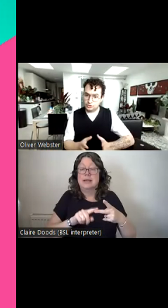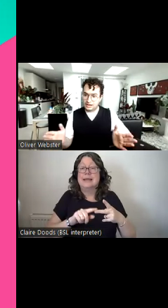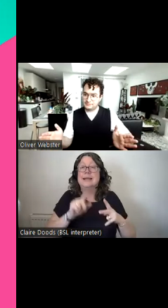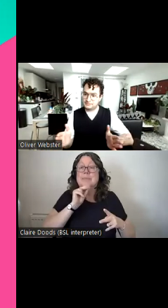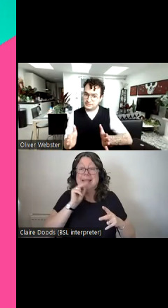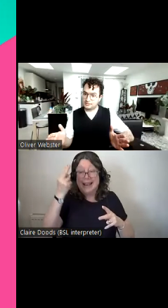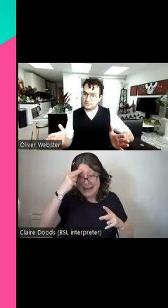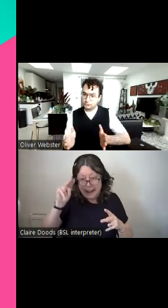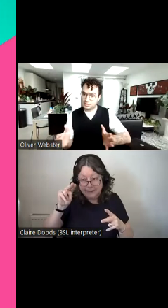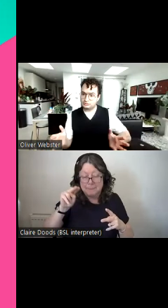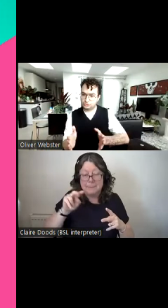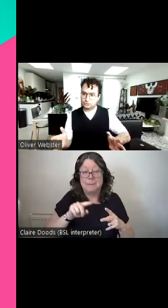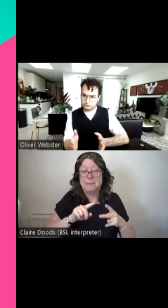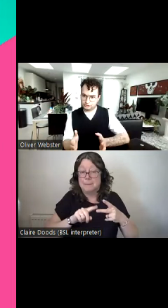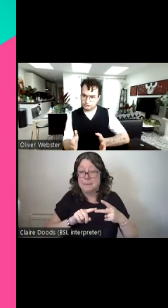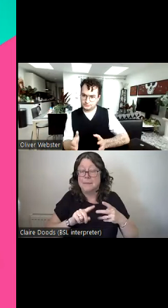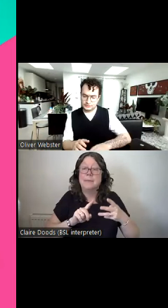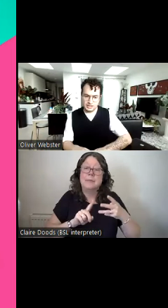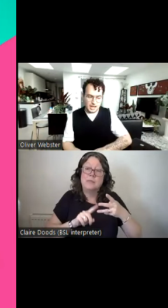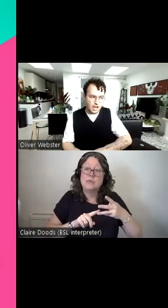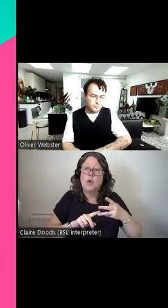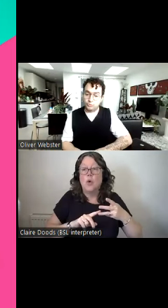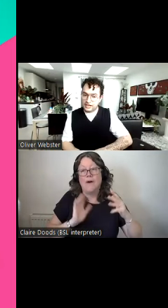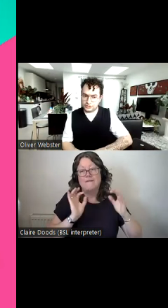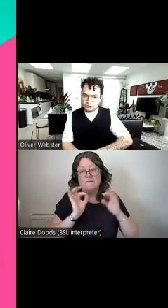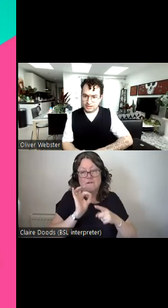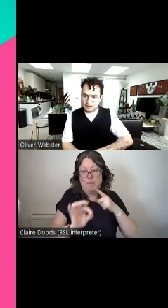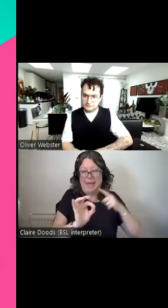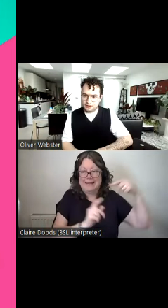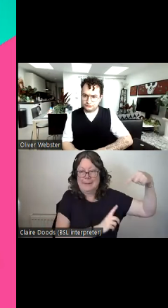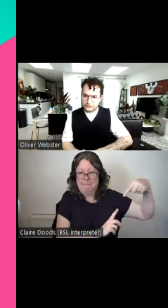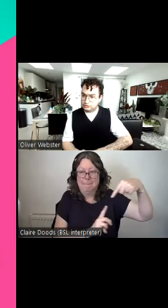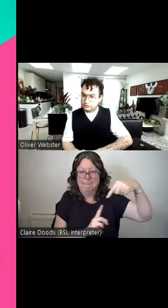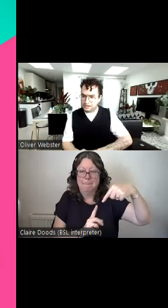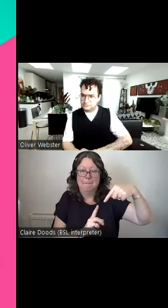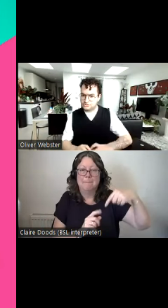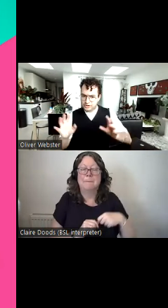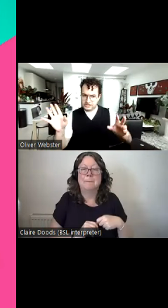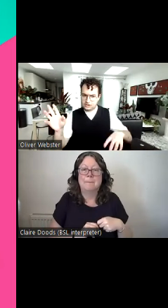or have bits been summarized or shortened? We actually also have a free online training